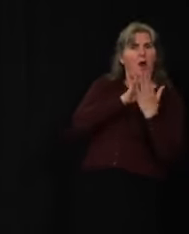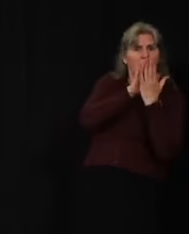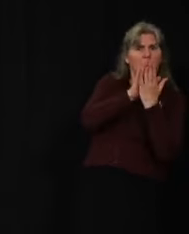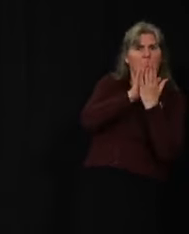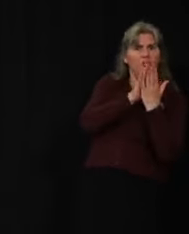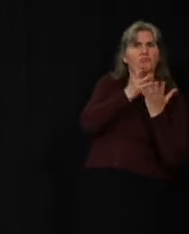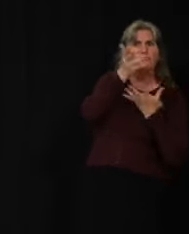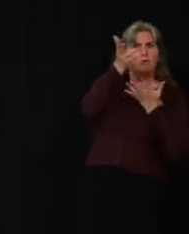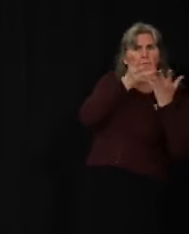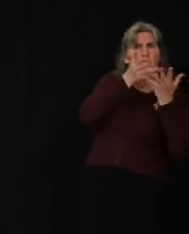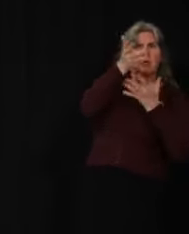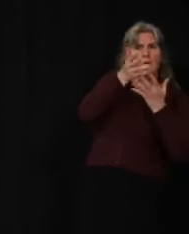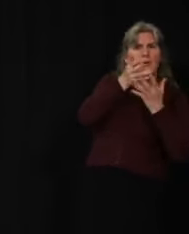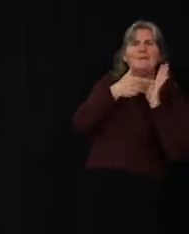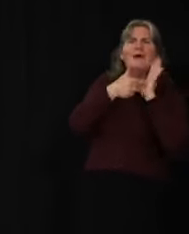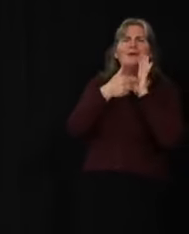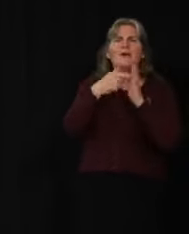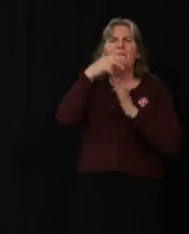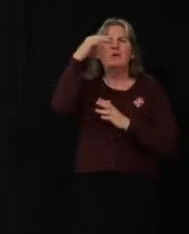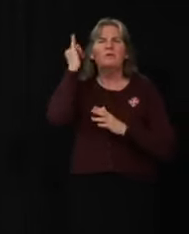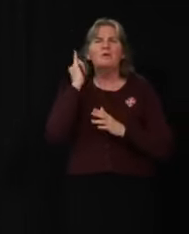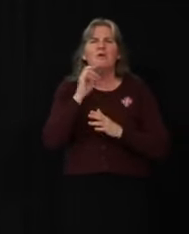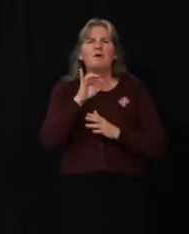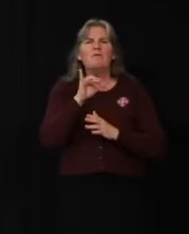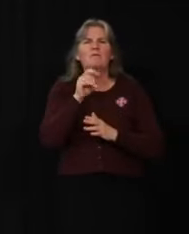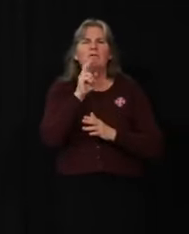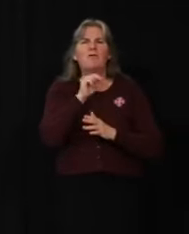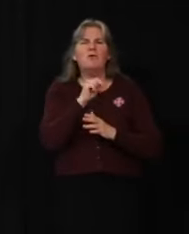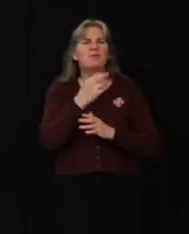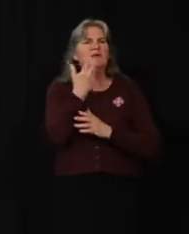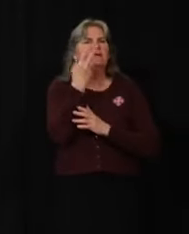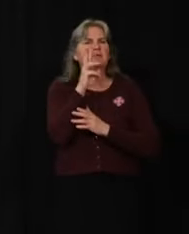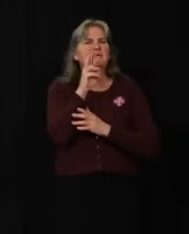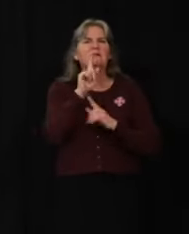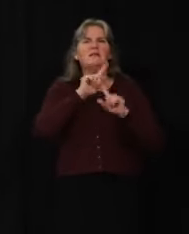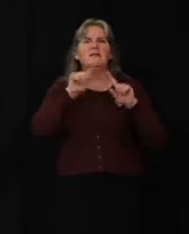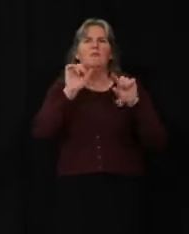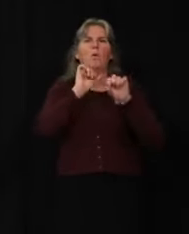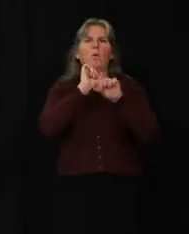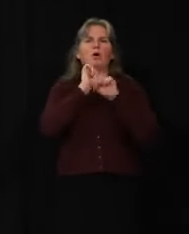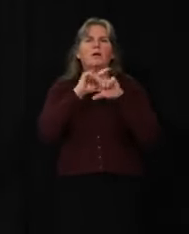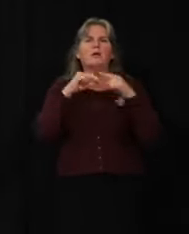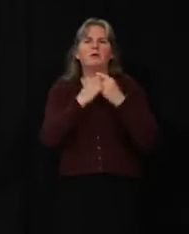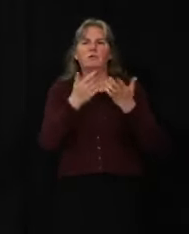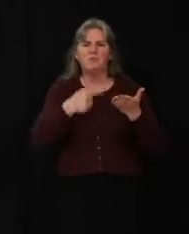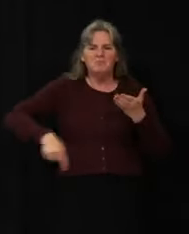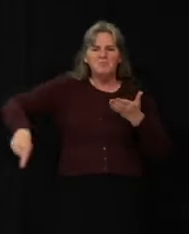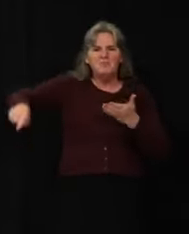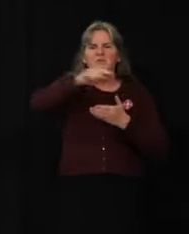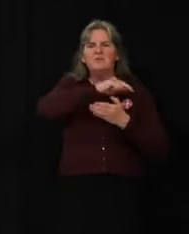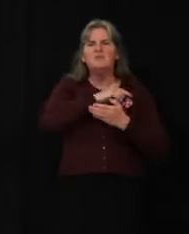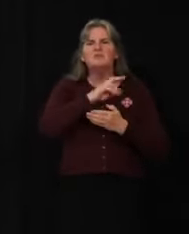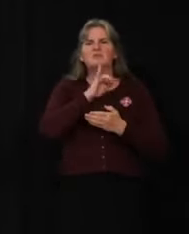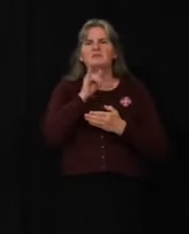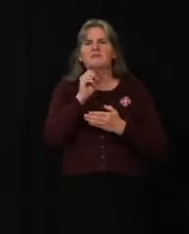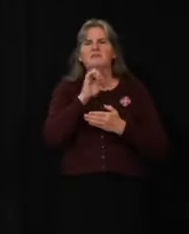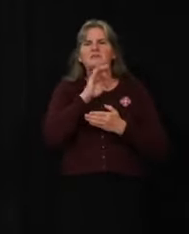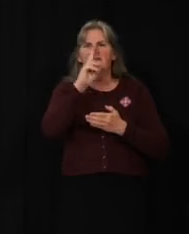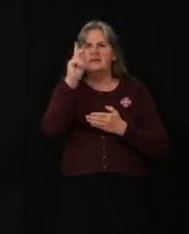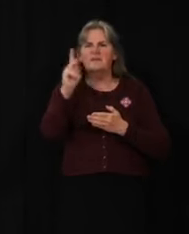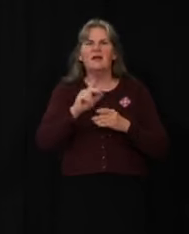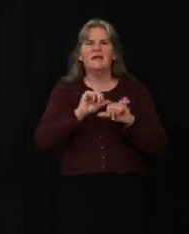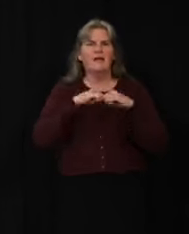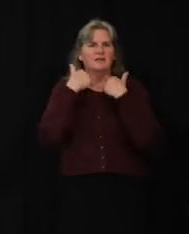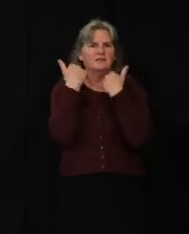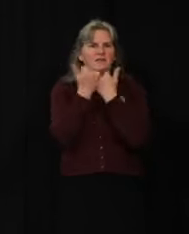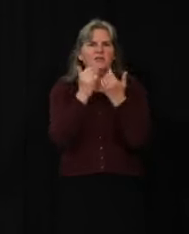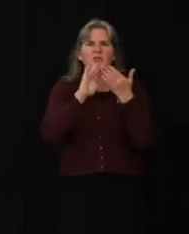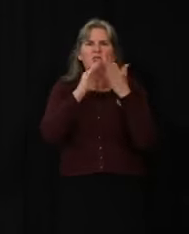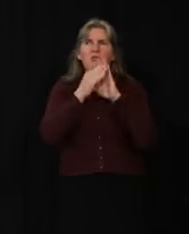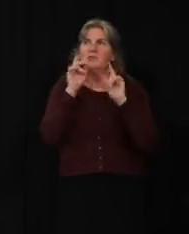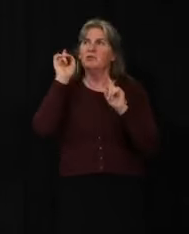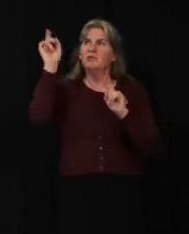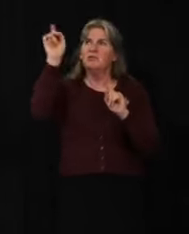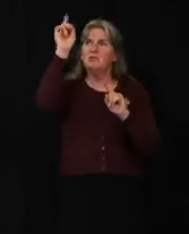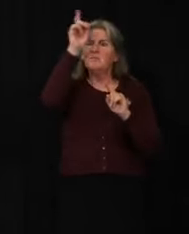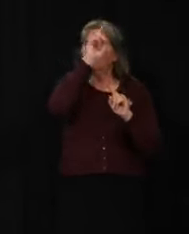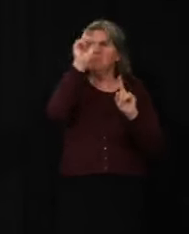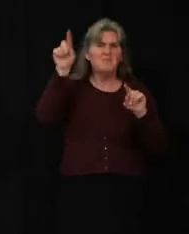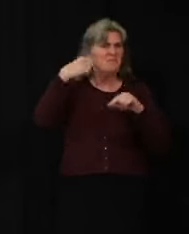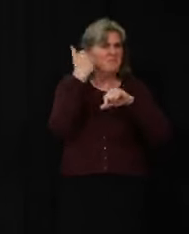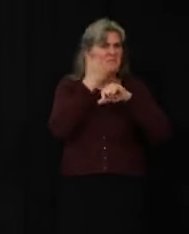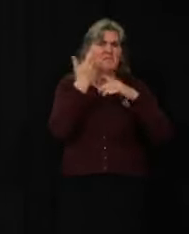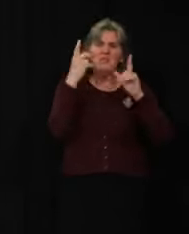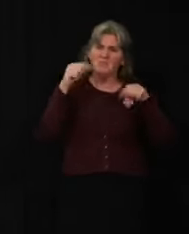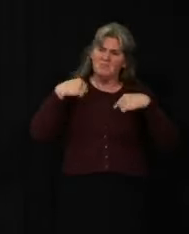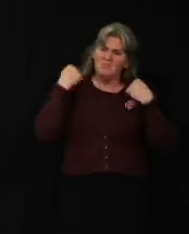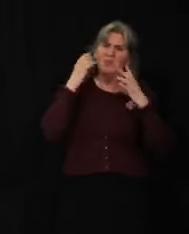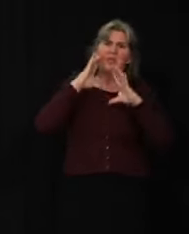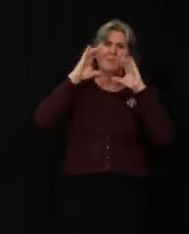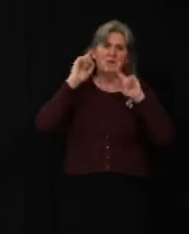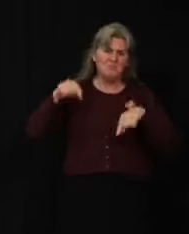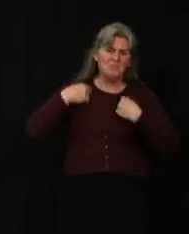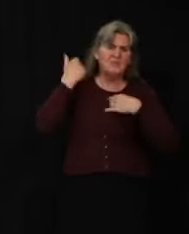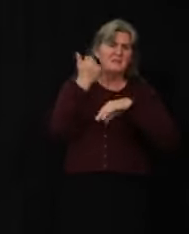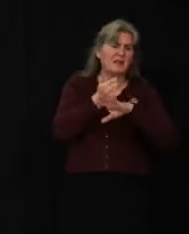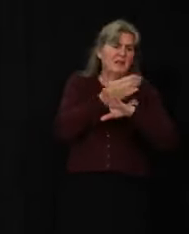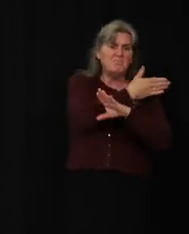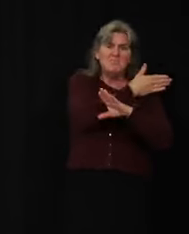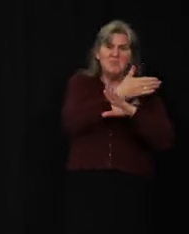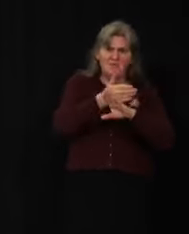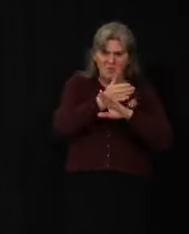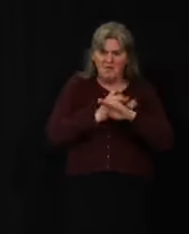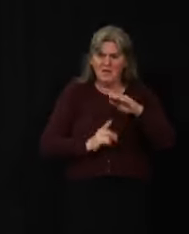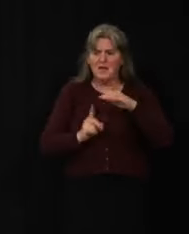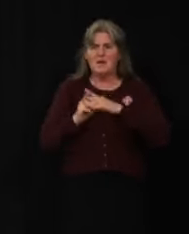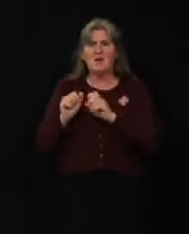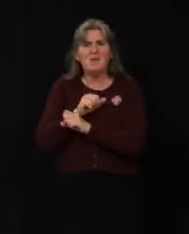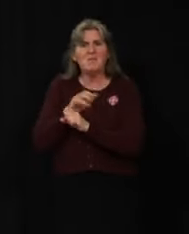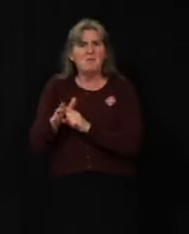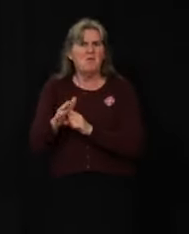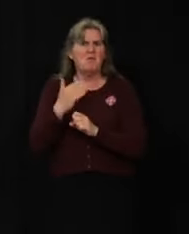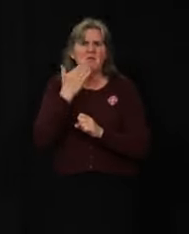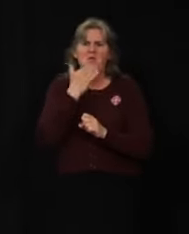[ Speaking French ]